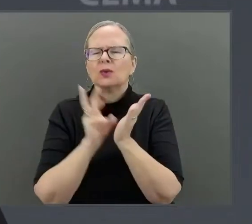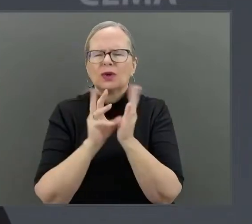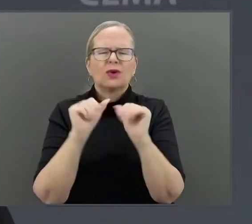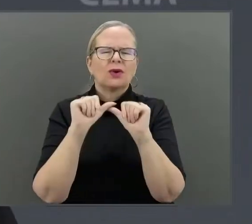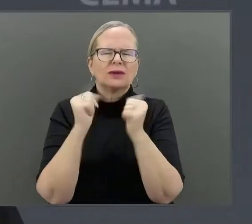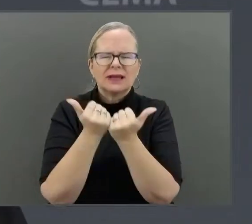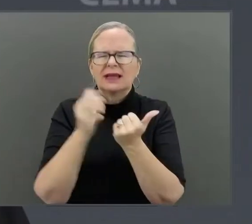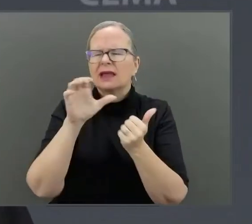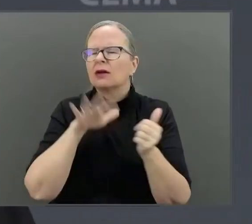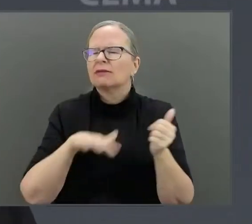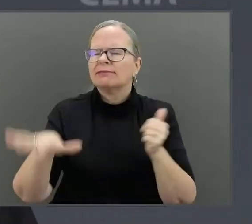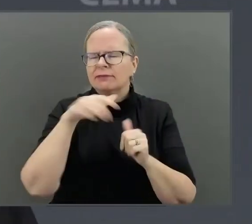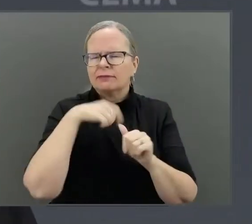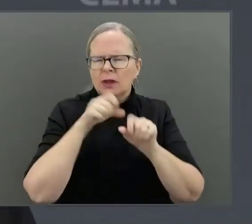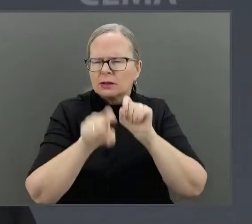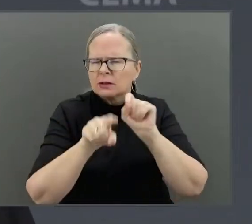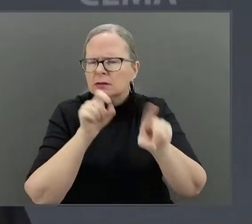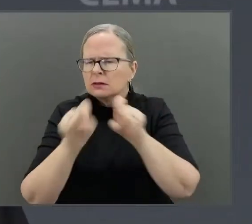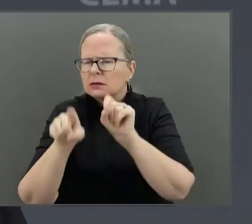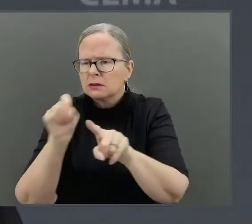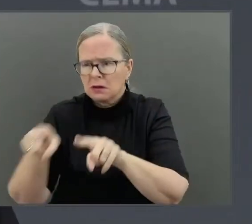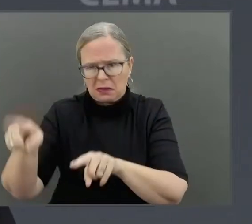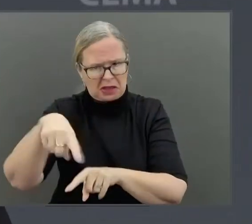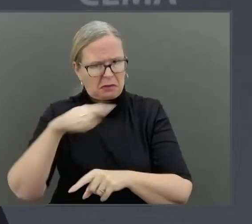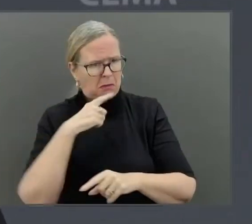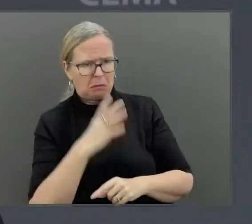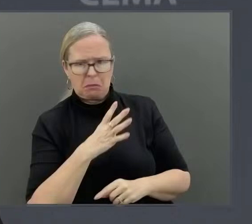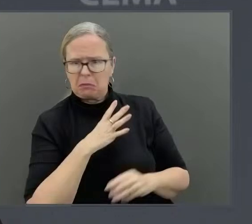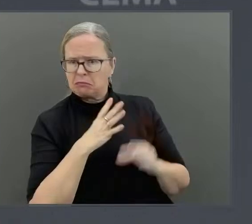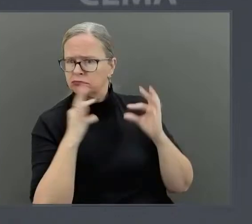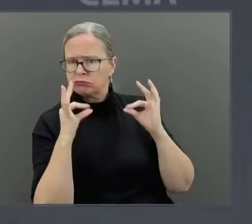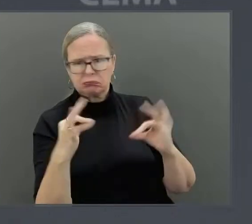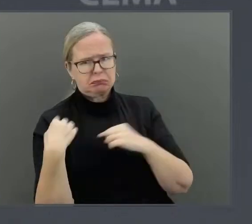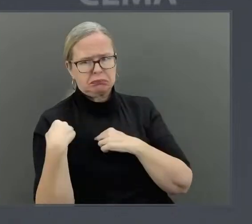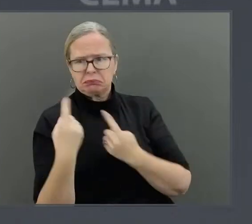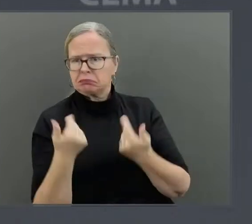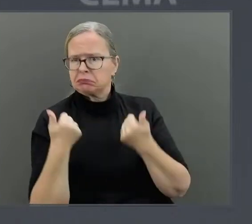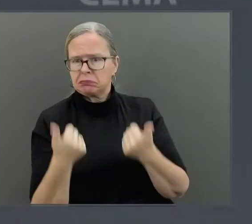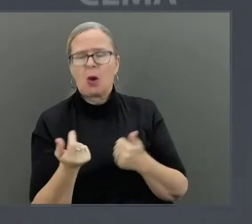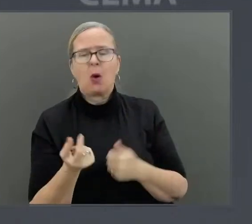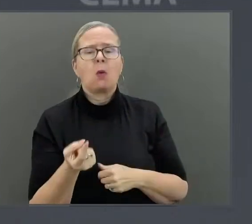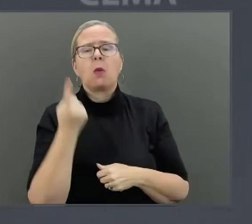in fact we have heard anecdotally from one of our shelters that they've reduced their consumption by